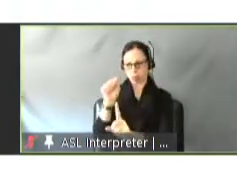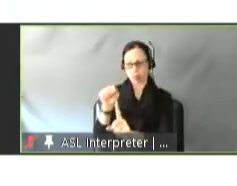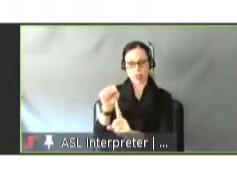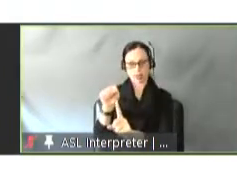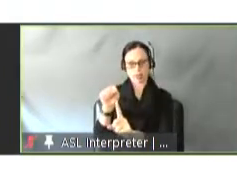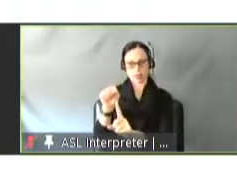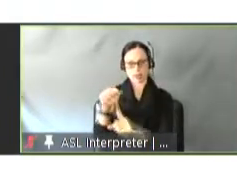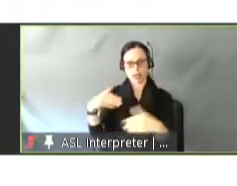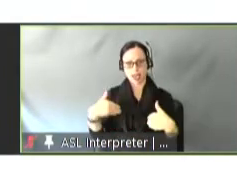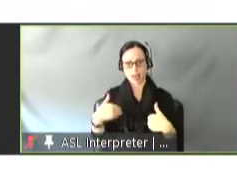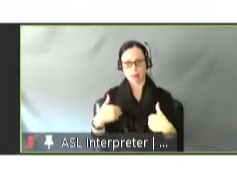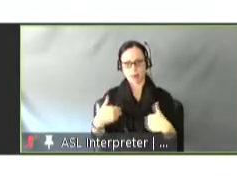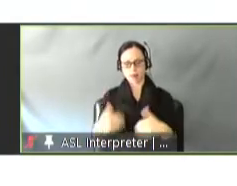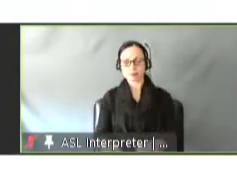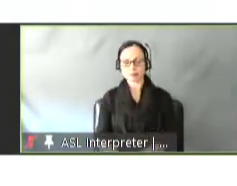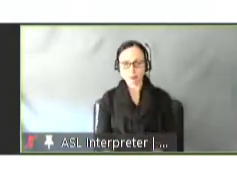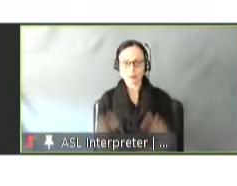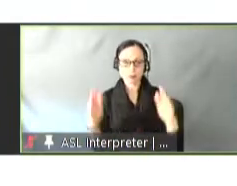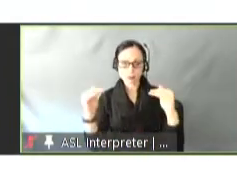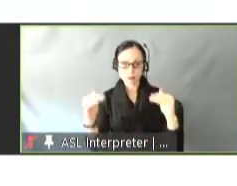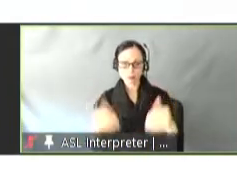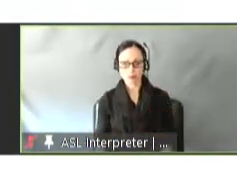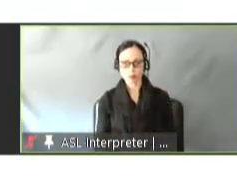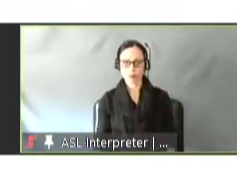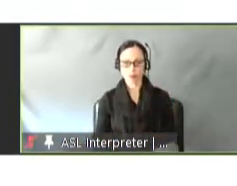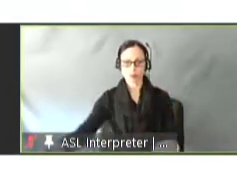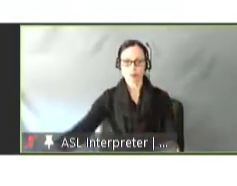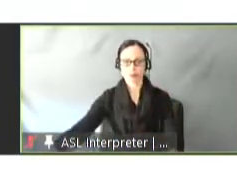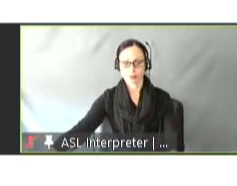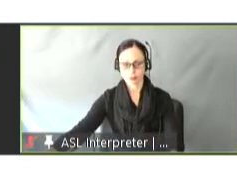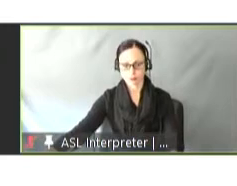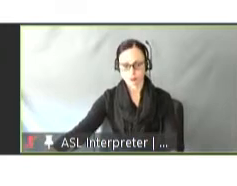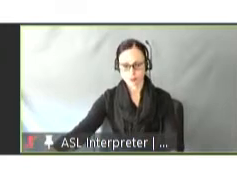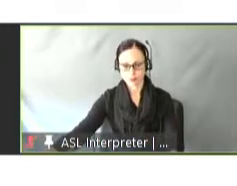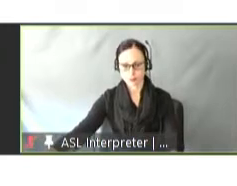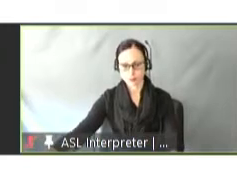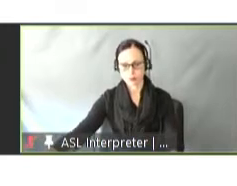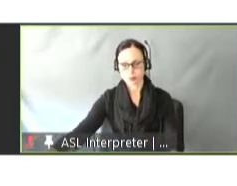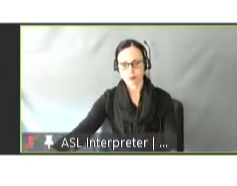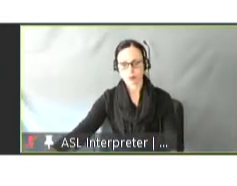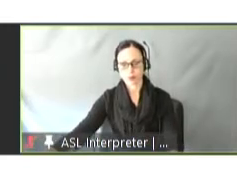And next. And we also showed, as I talked about in the previous slide,